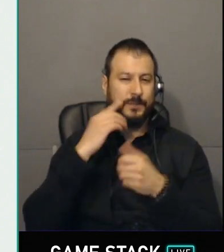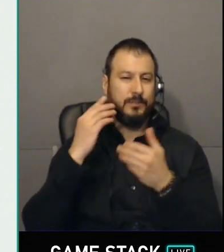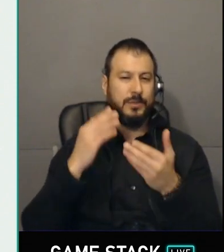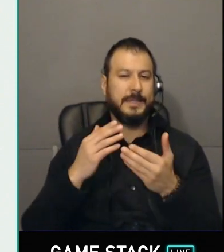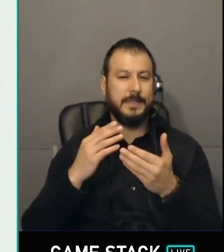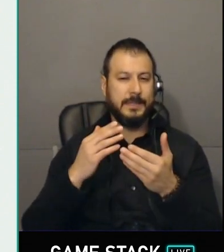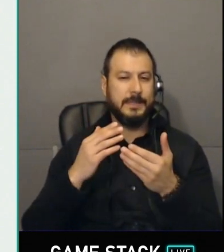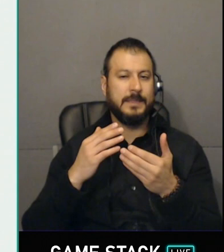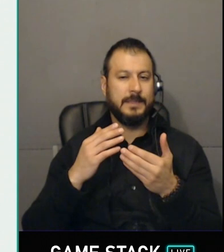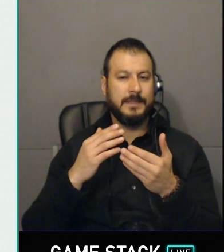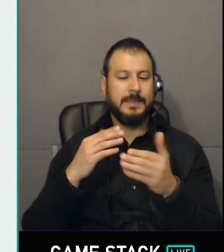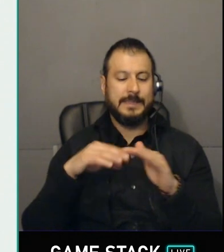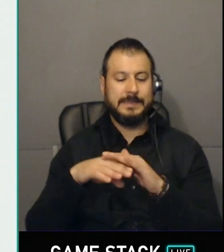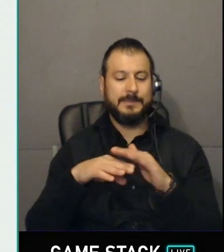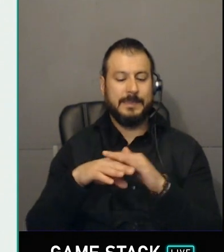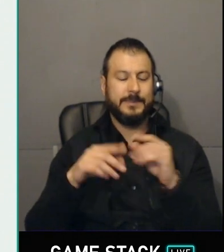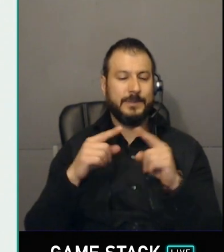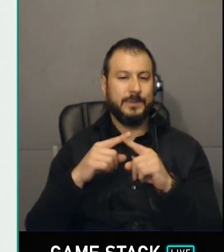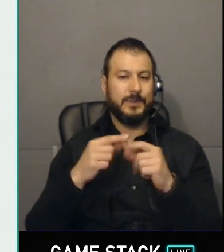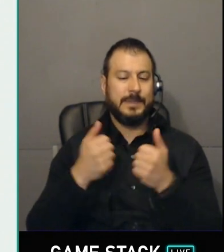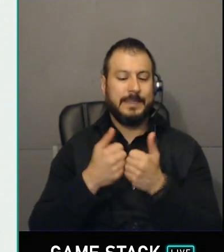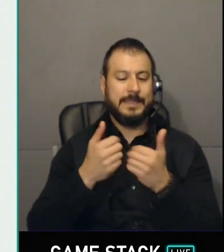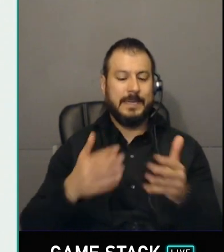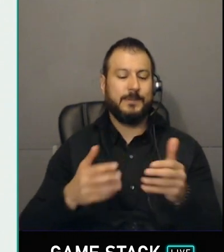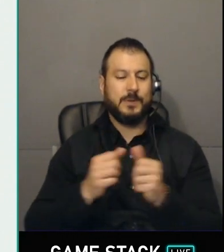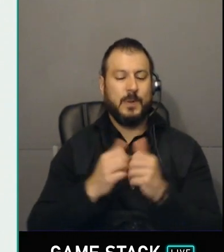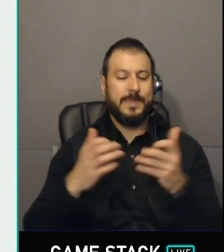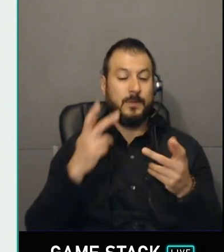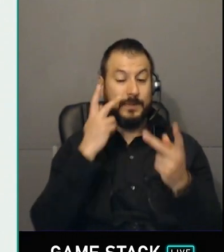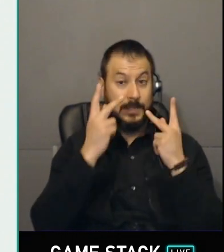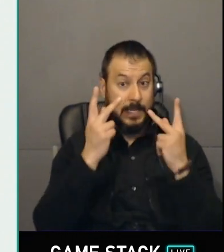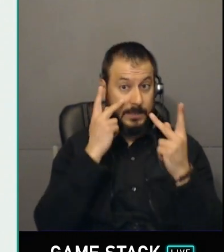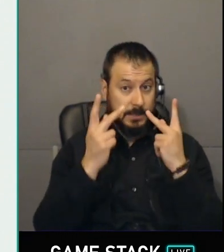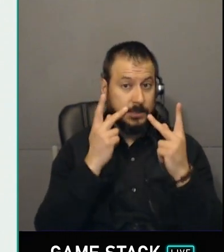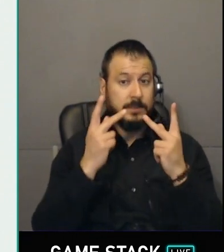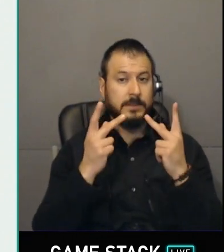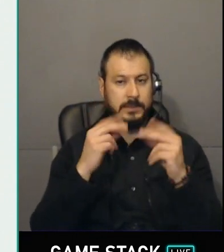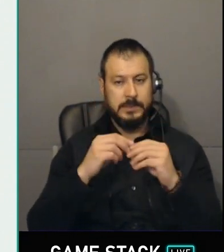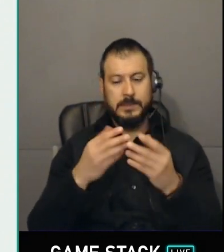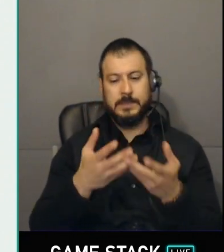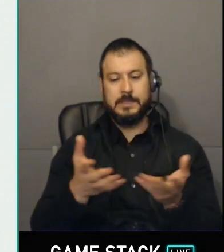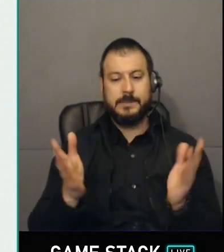accessibility to gamers without sight in spatial sound and acoustics.